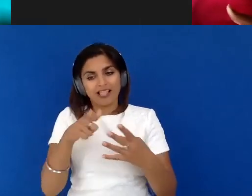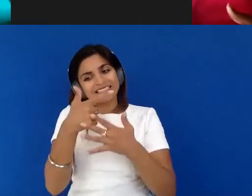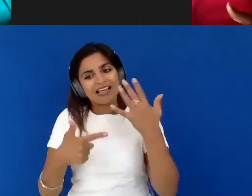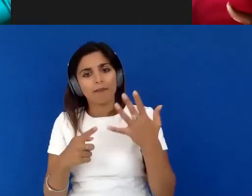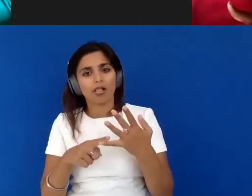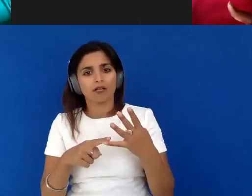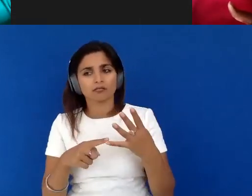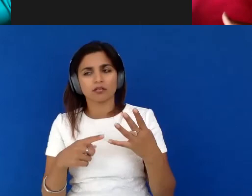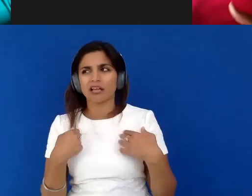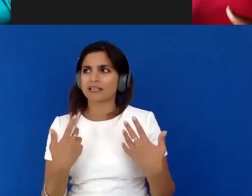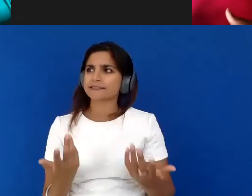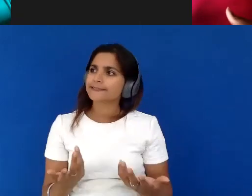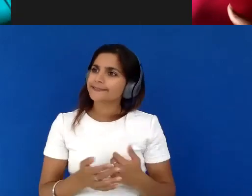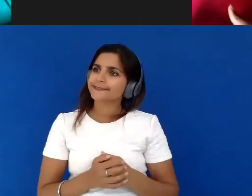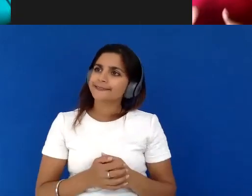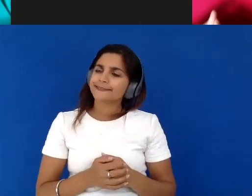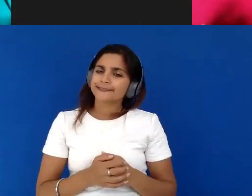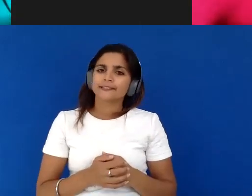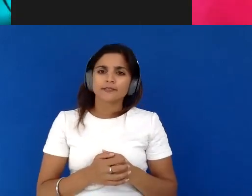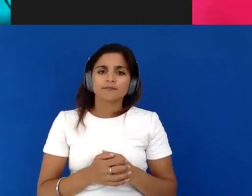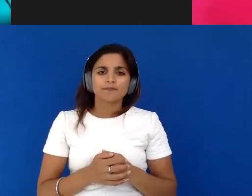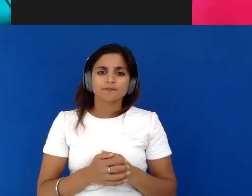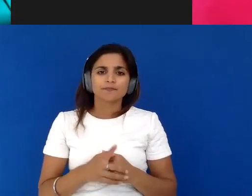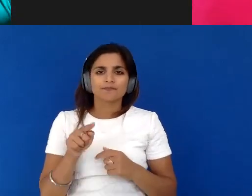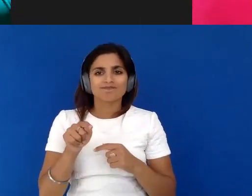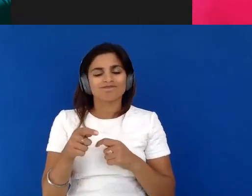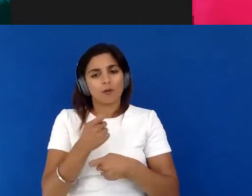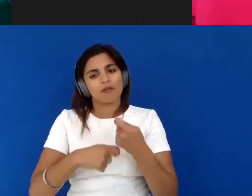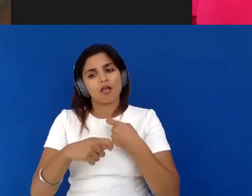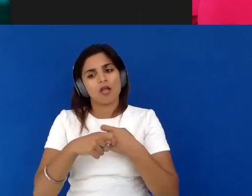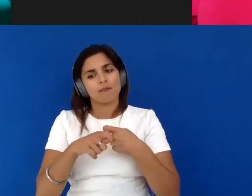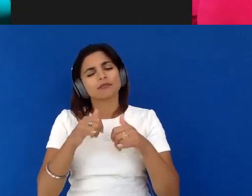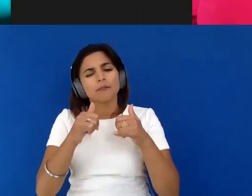that in itself can sometimes be a barrier for